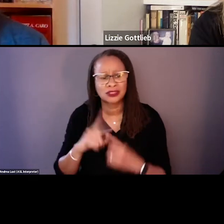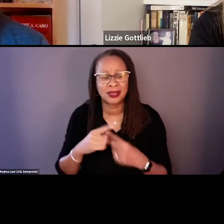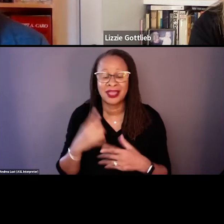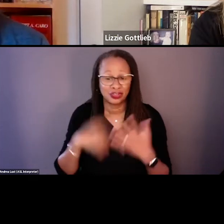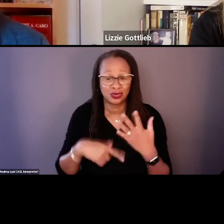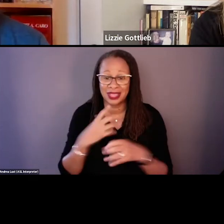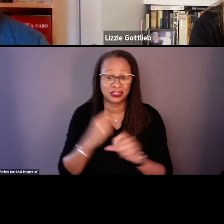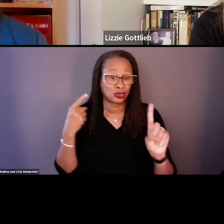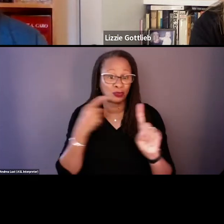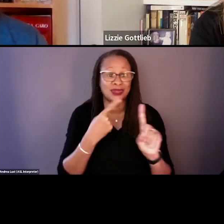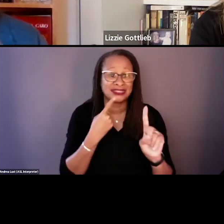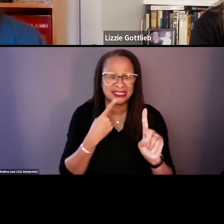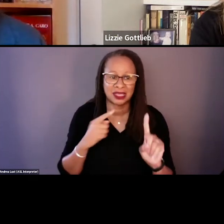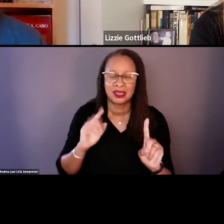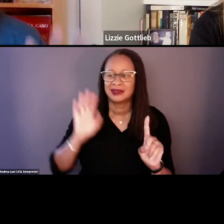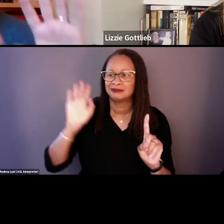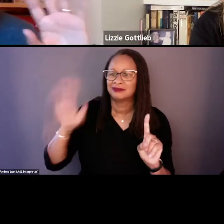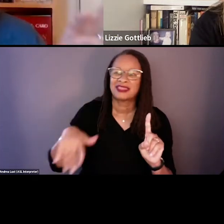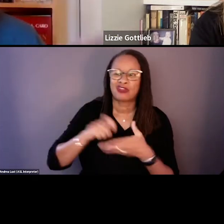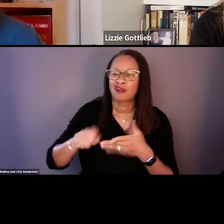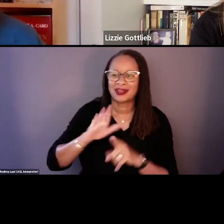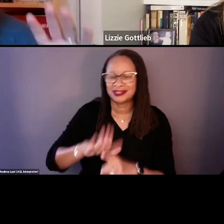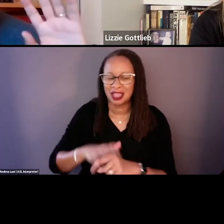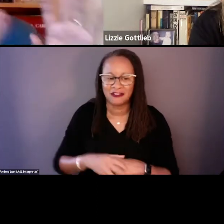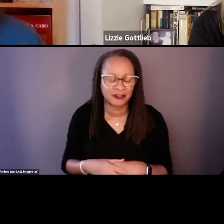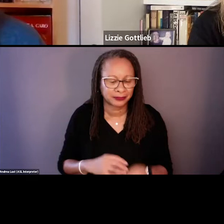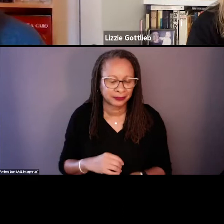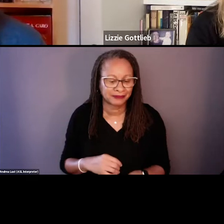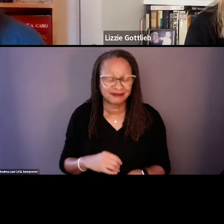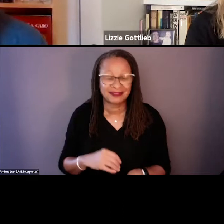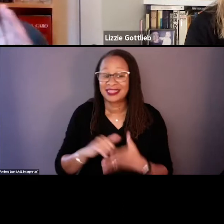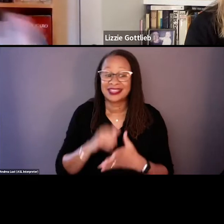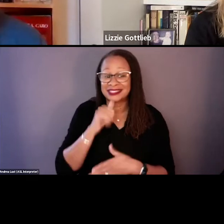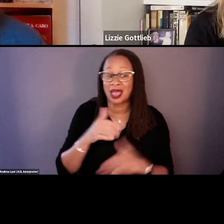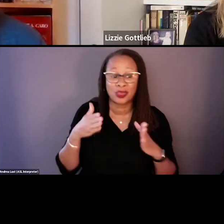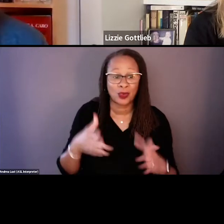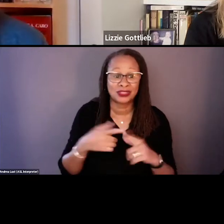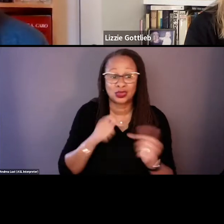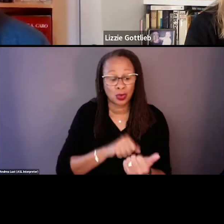you just can't get to the point where you say, like, "Oh, that'll write itself," or that'll like- that's just not the way